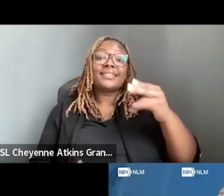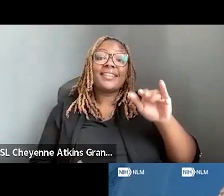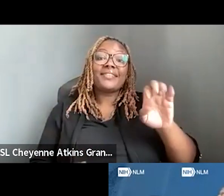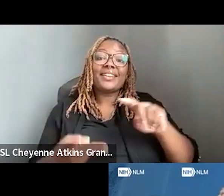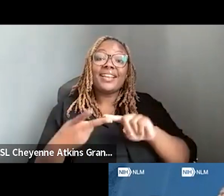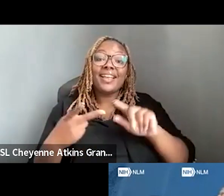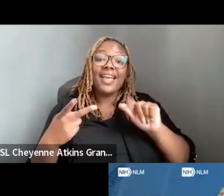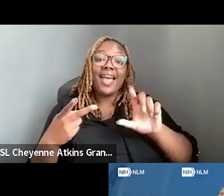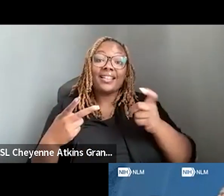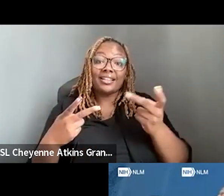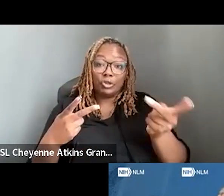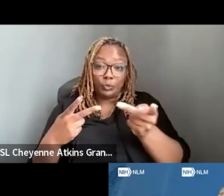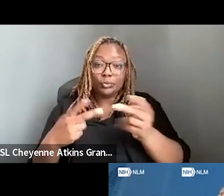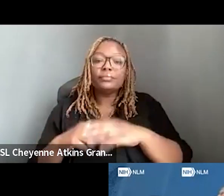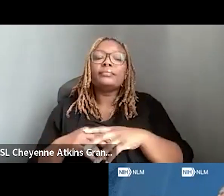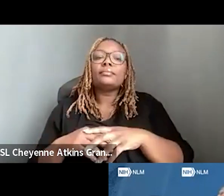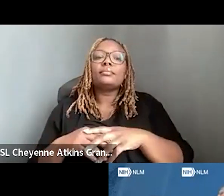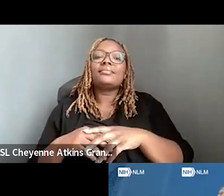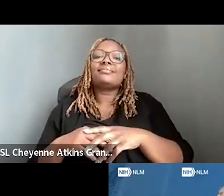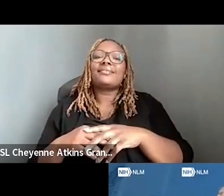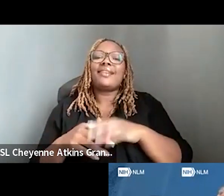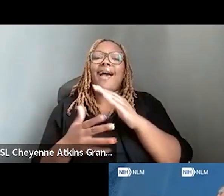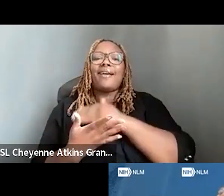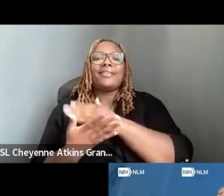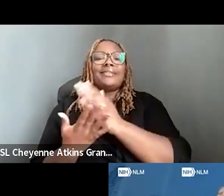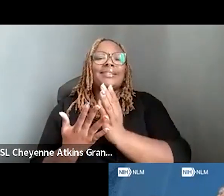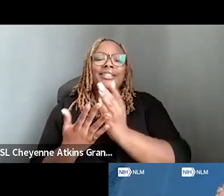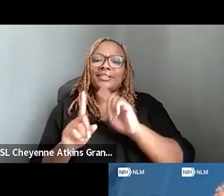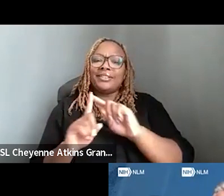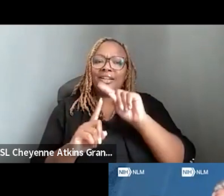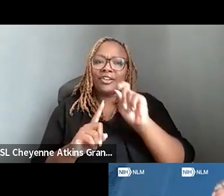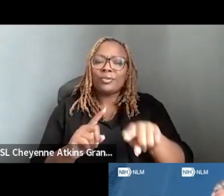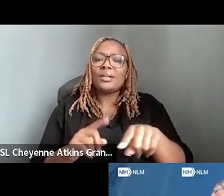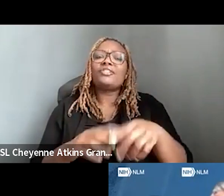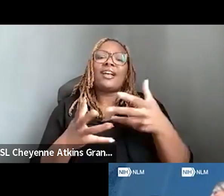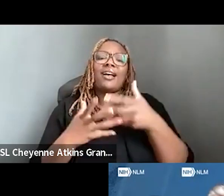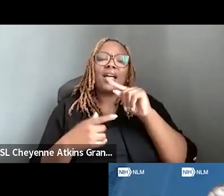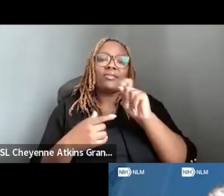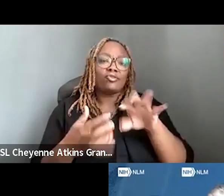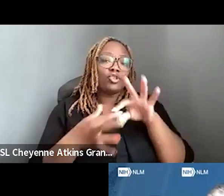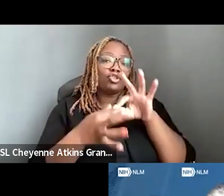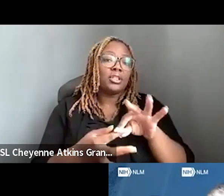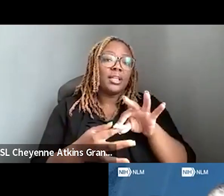The -- the first -- so I have a series of questions. A lot -- we have a lot of questions of FastLane,